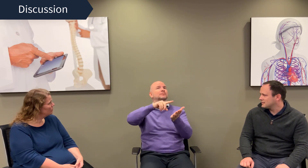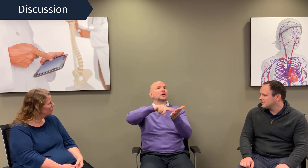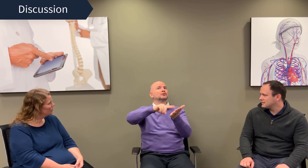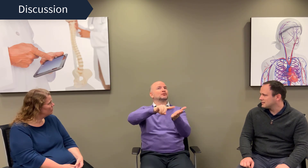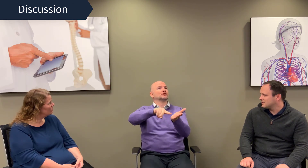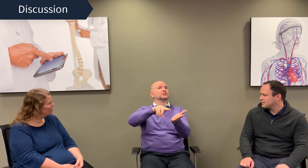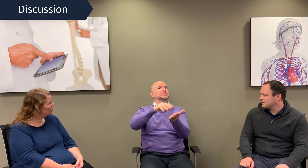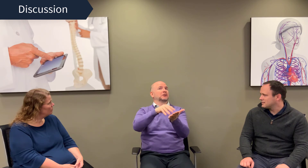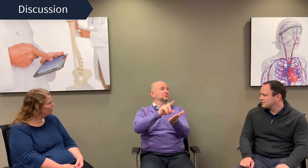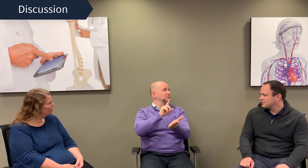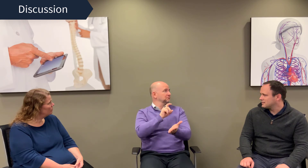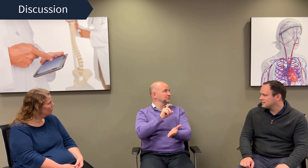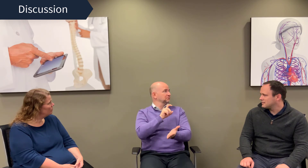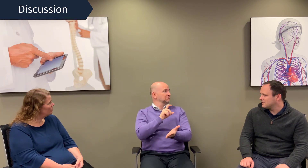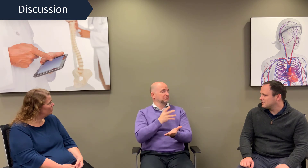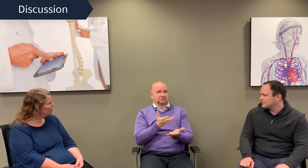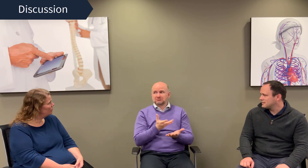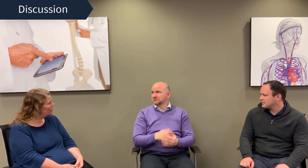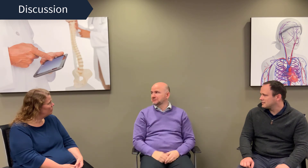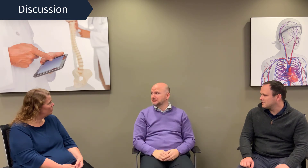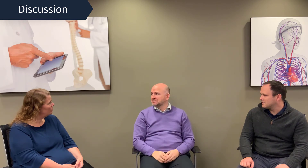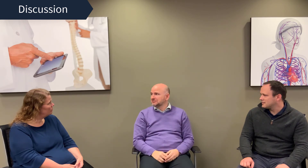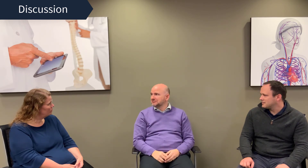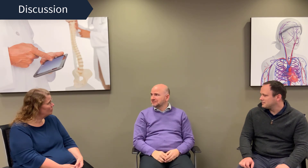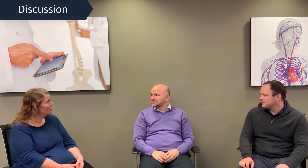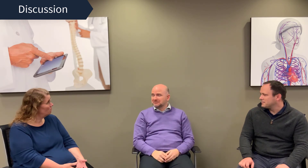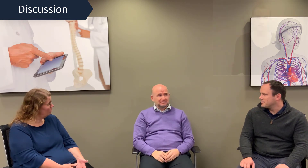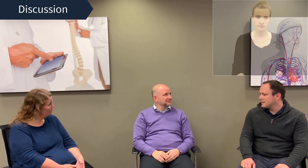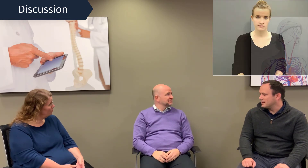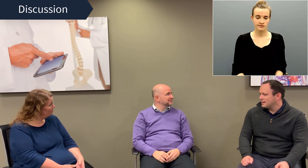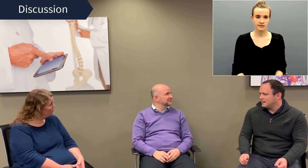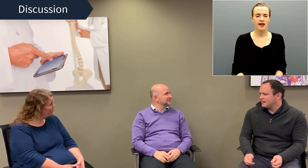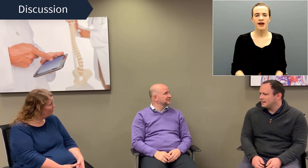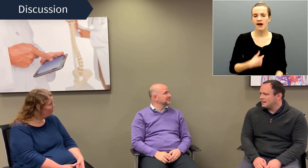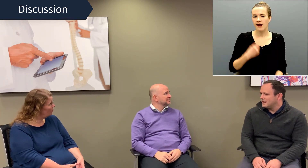open the door for potential research studies in the future?